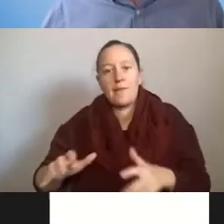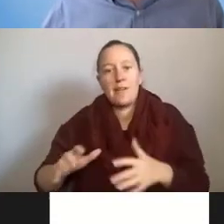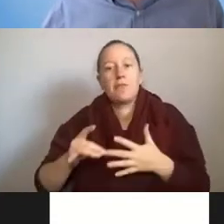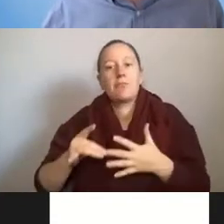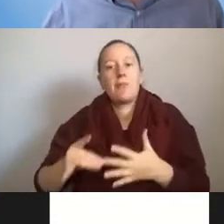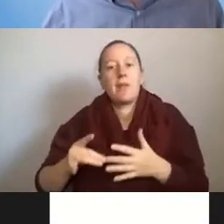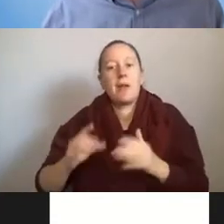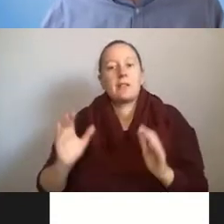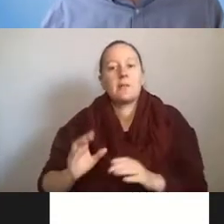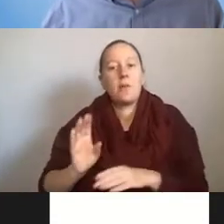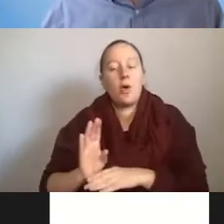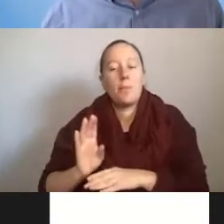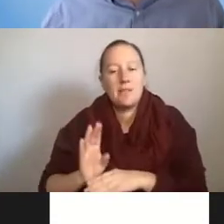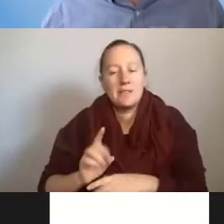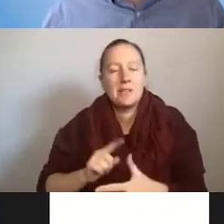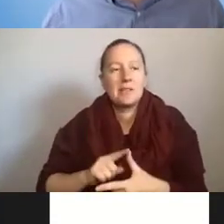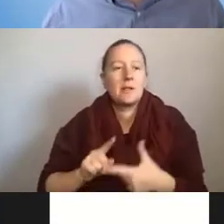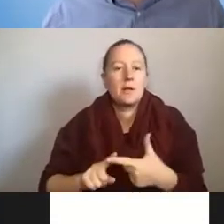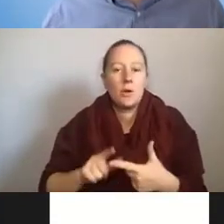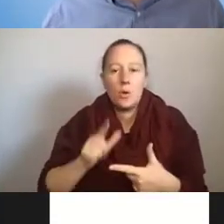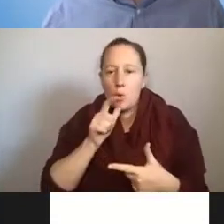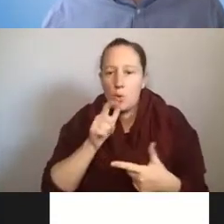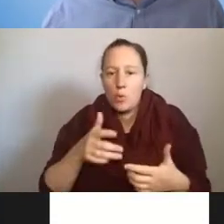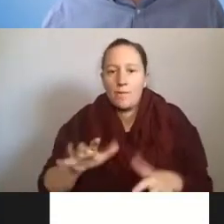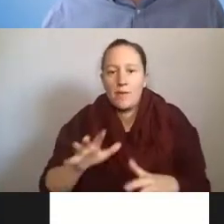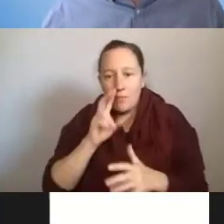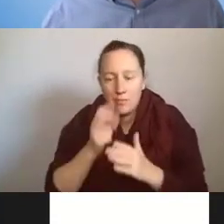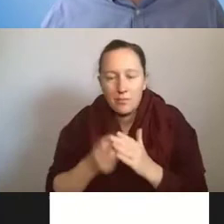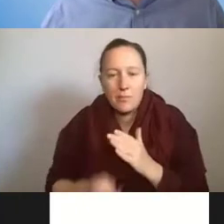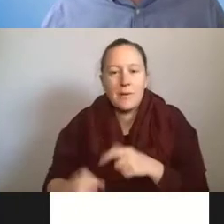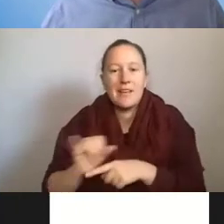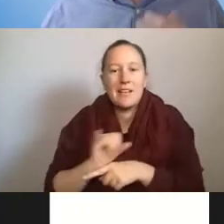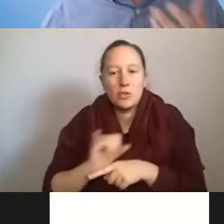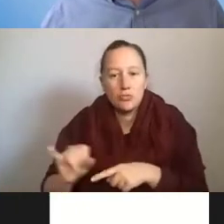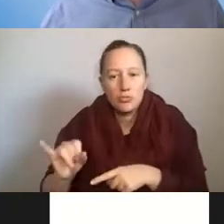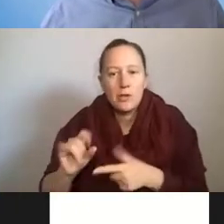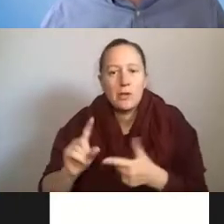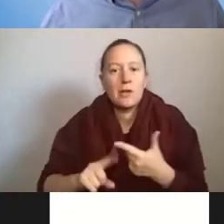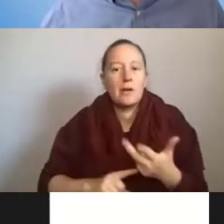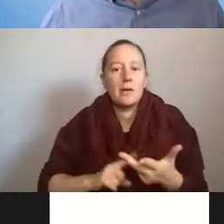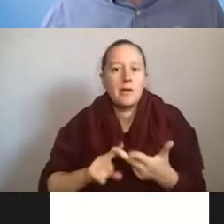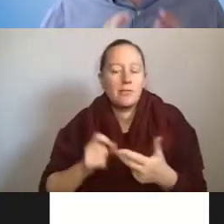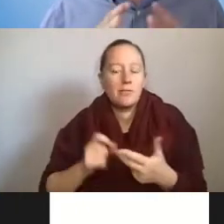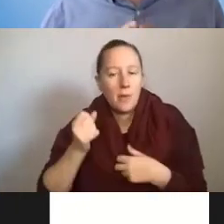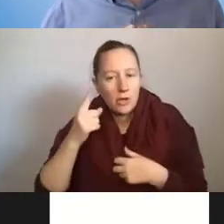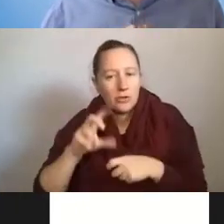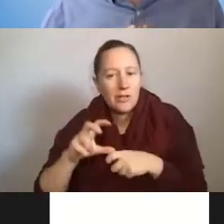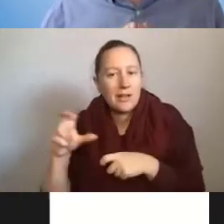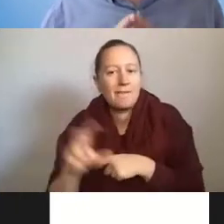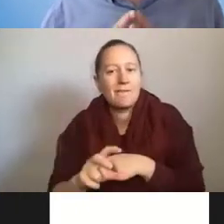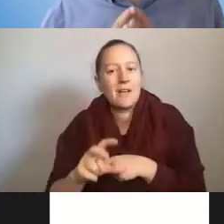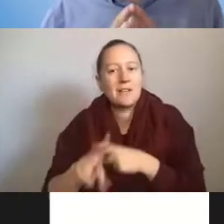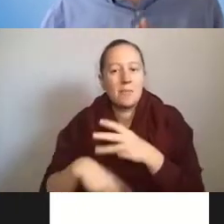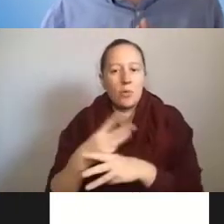who have worked in industry, who have worked in the investment world and really understand what it takes